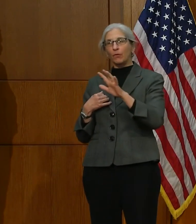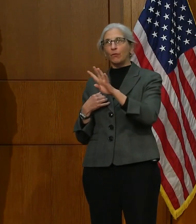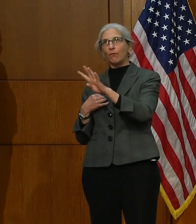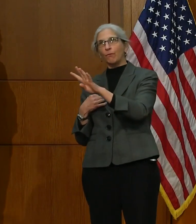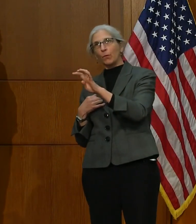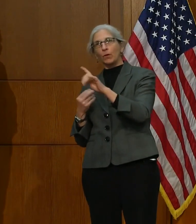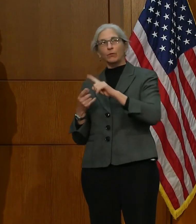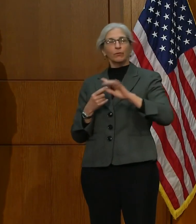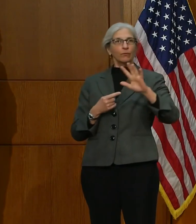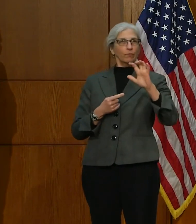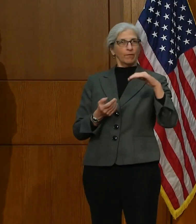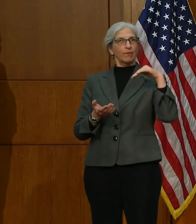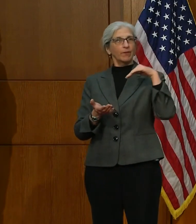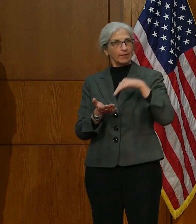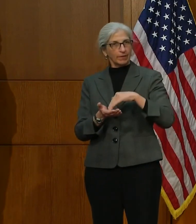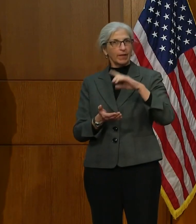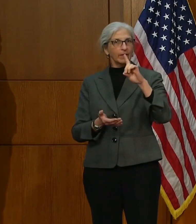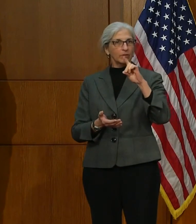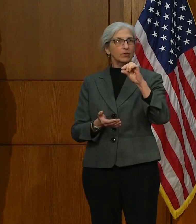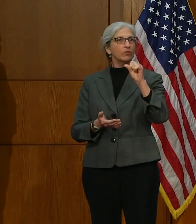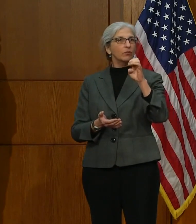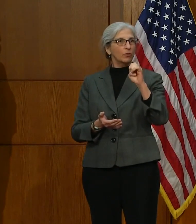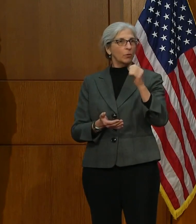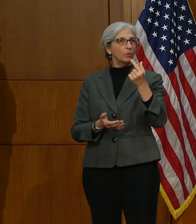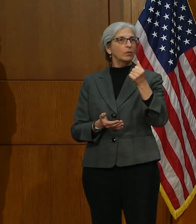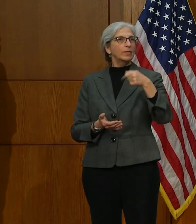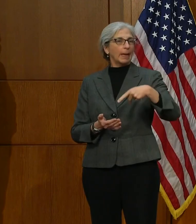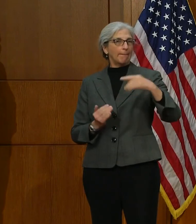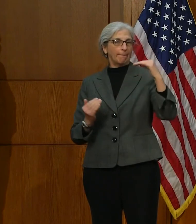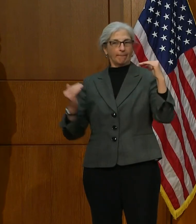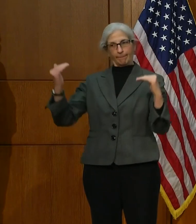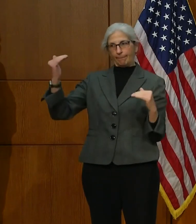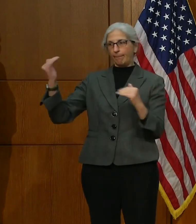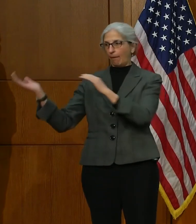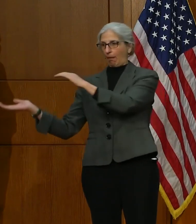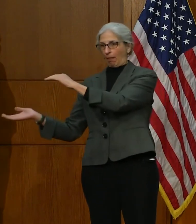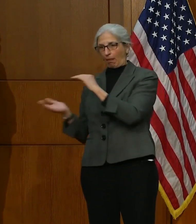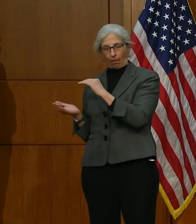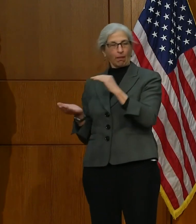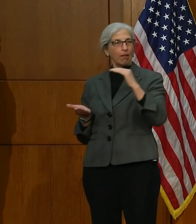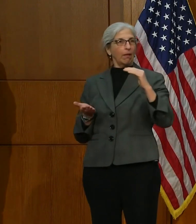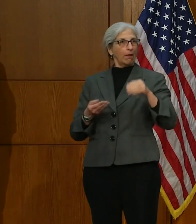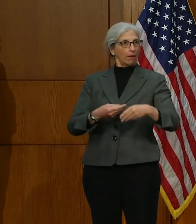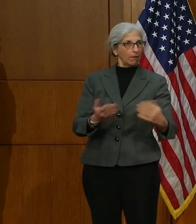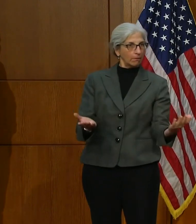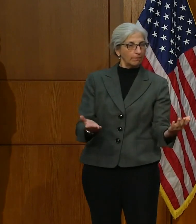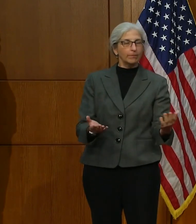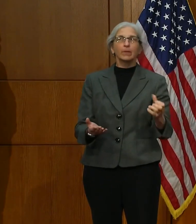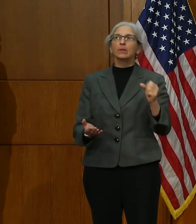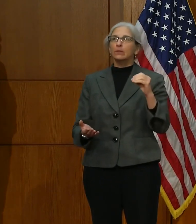AT ABOUT A 504 100 TO 500,000